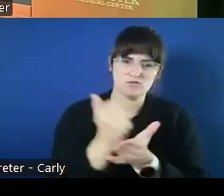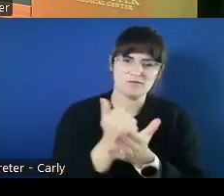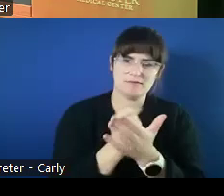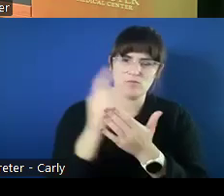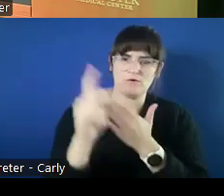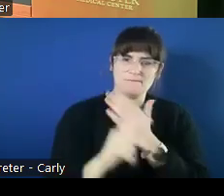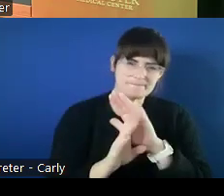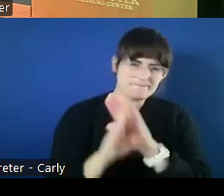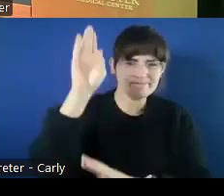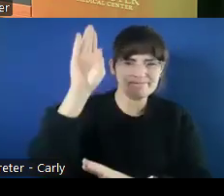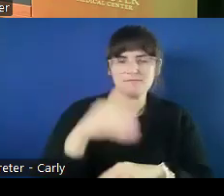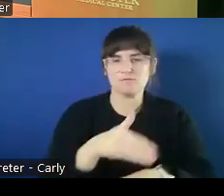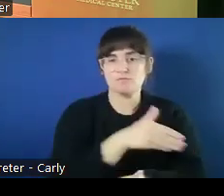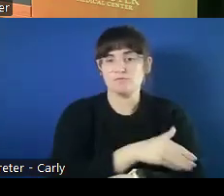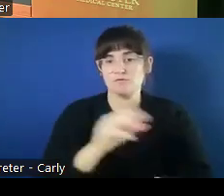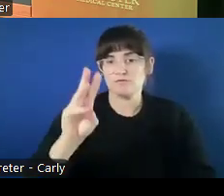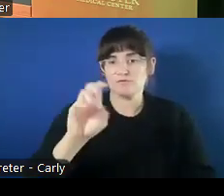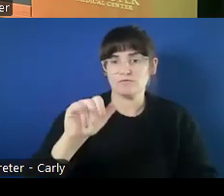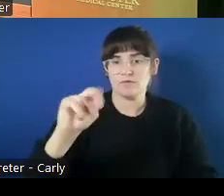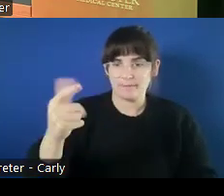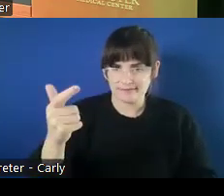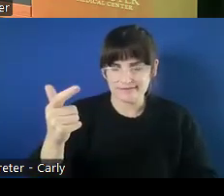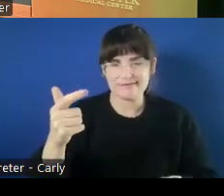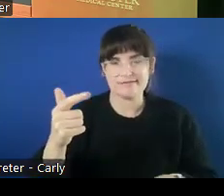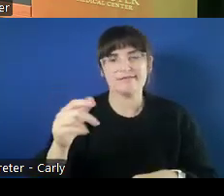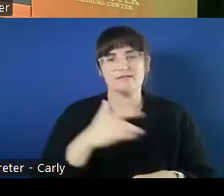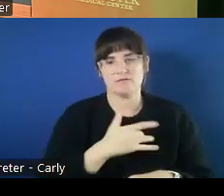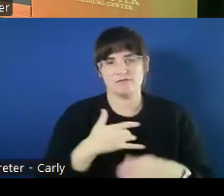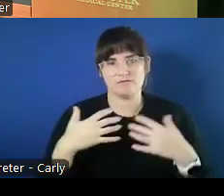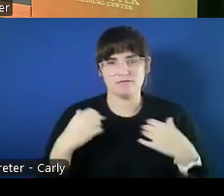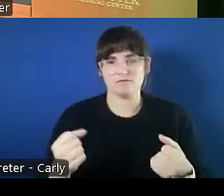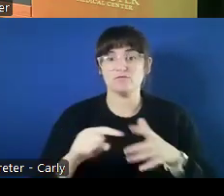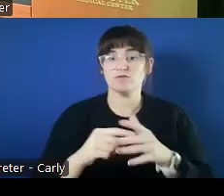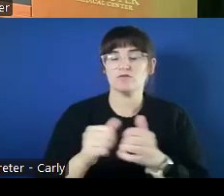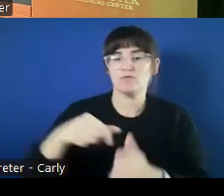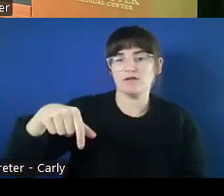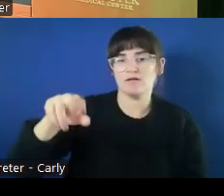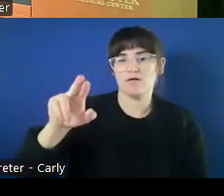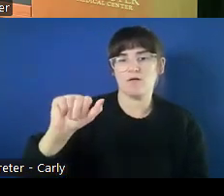and improve cardiovascular health and we started by doing qualitative interviews with folks um so